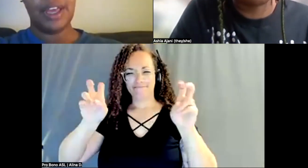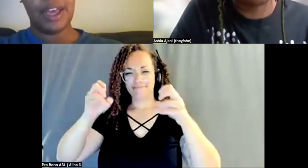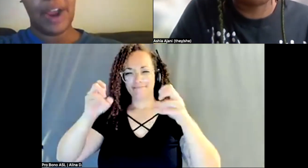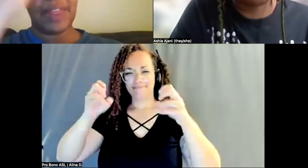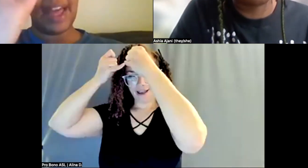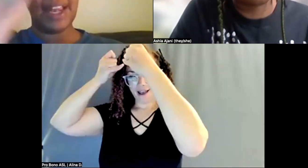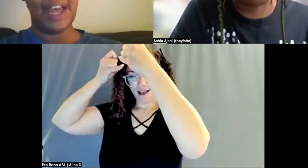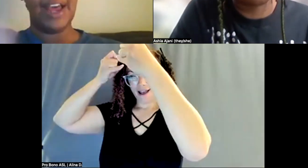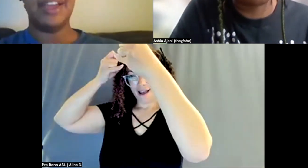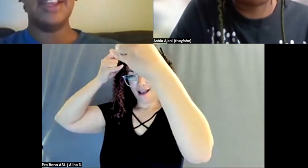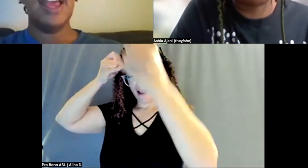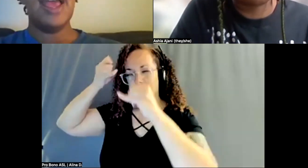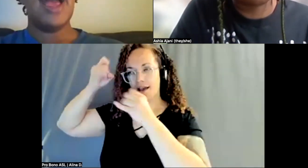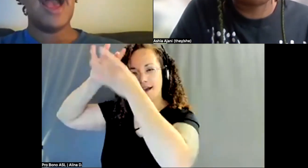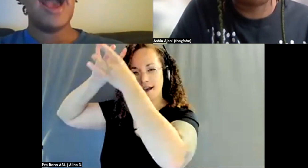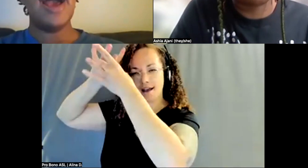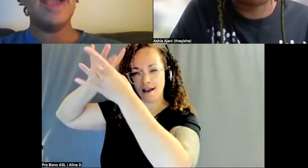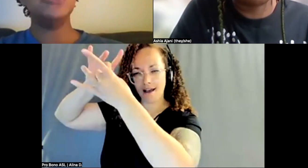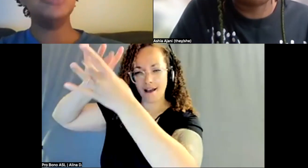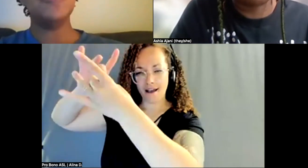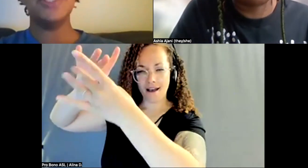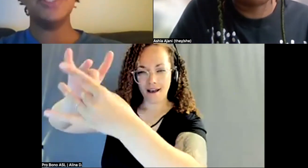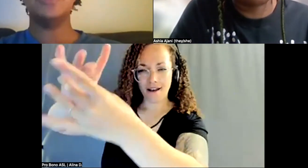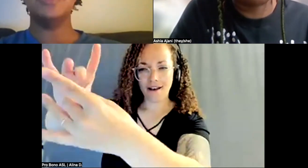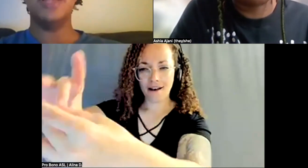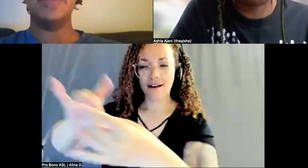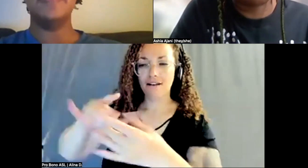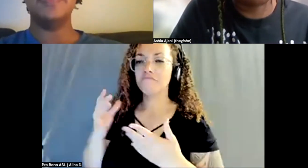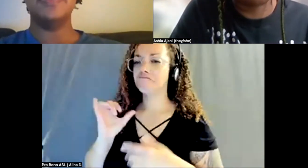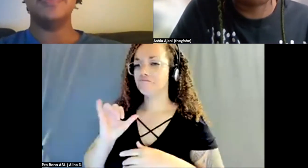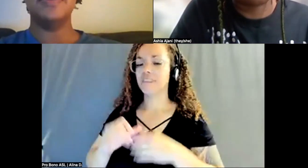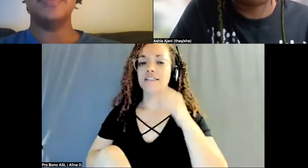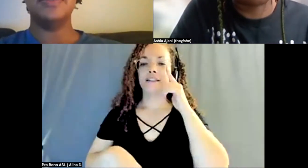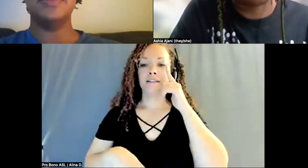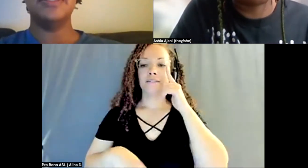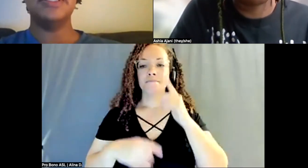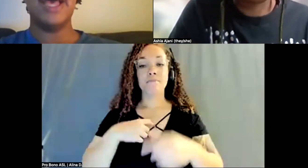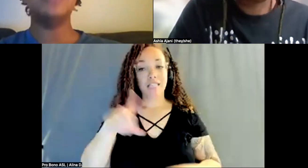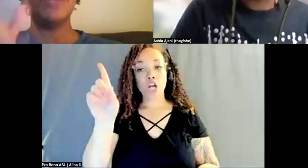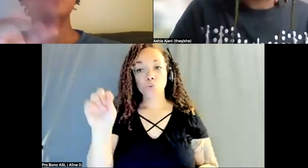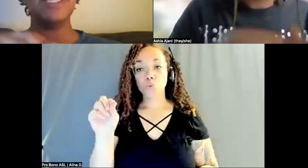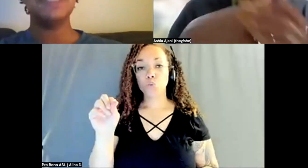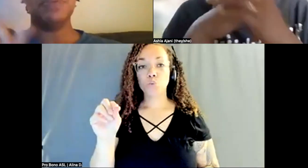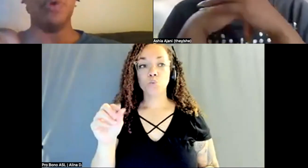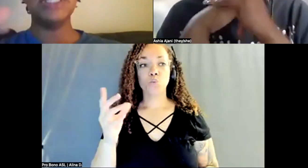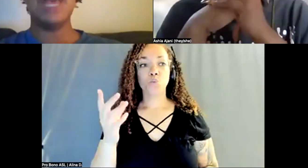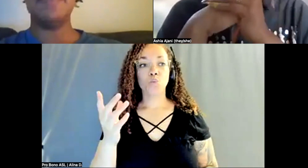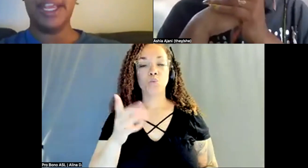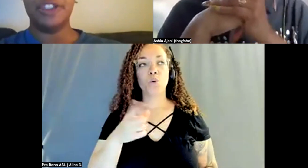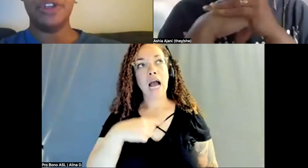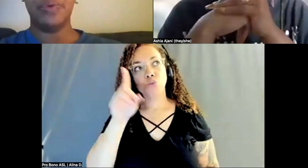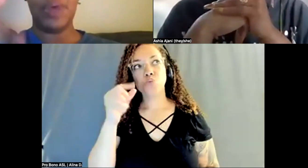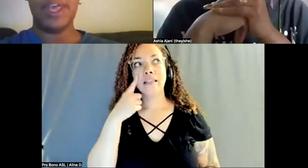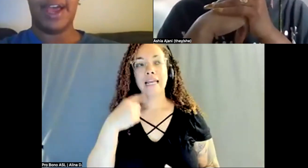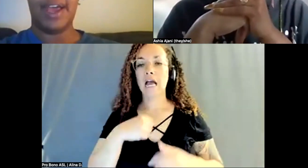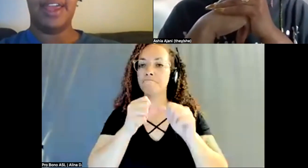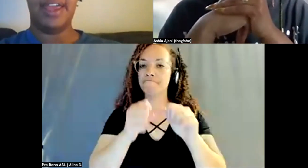around that line. I do spend a lot of I do think I spend more time in nature when I